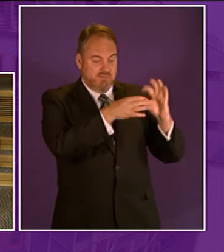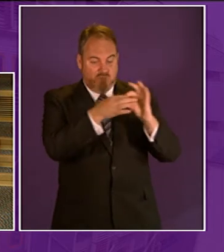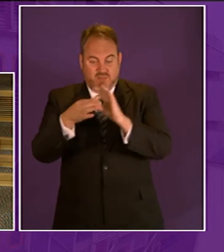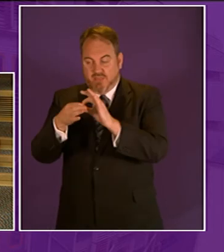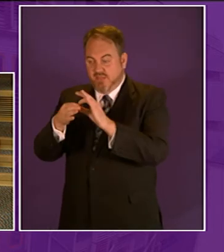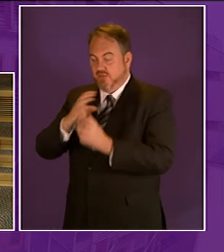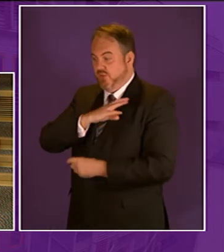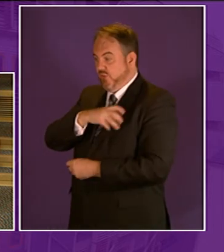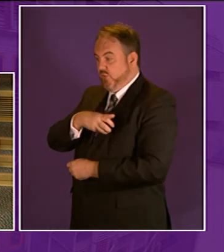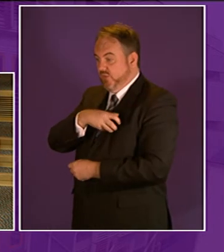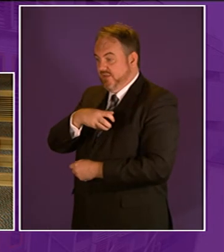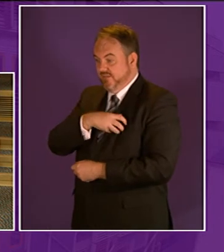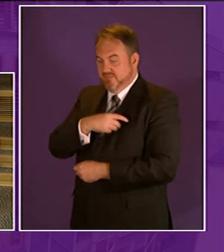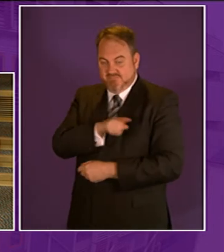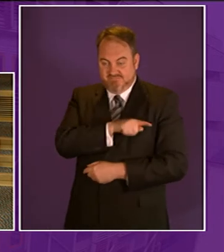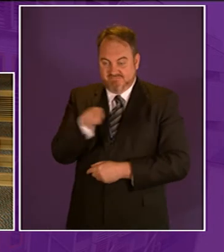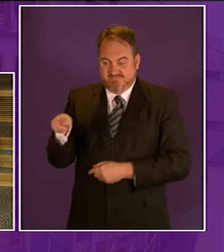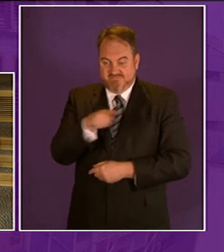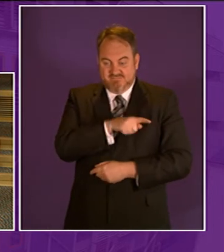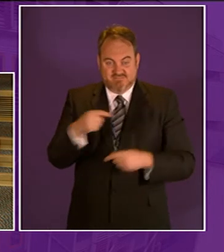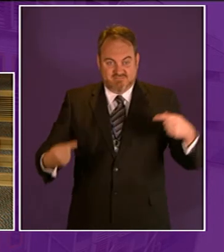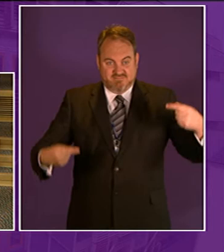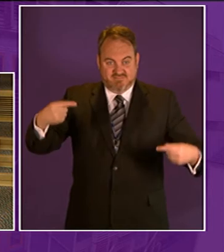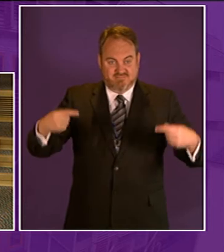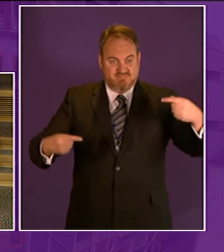I would have expected such work to have been undertaken and agreed to facilitate the process.